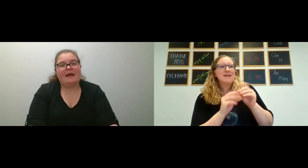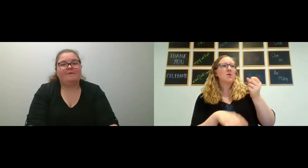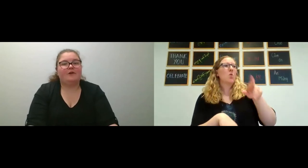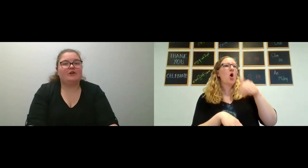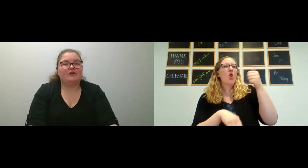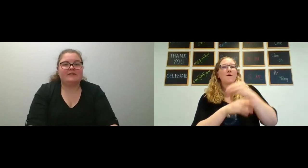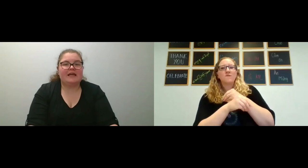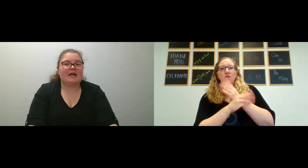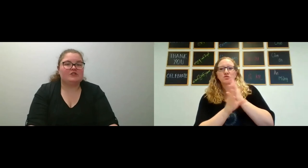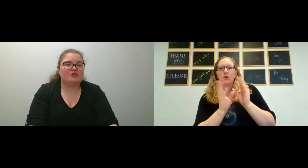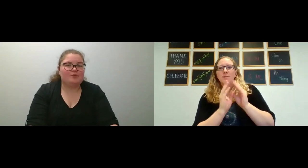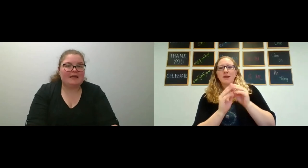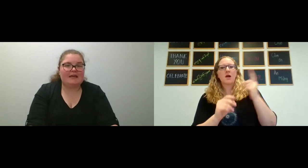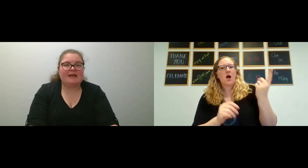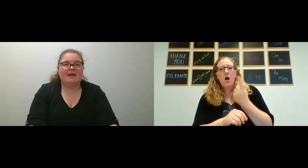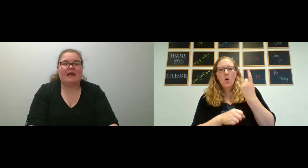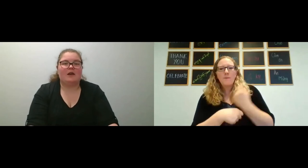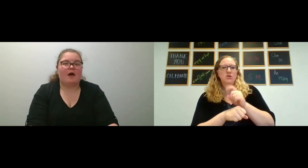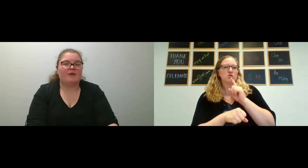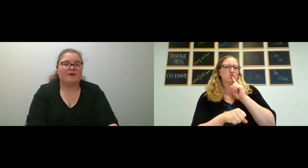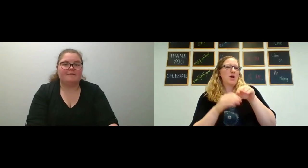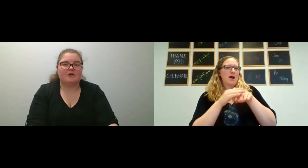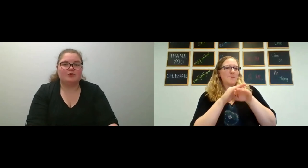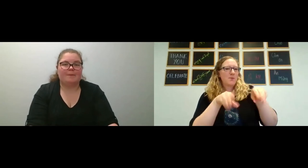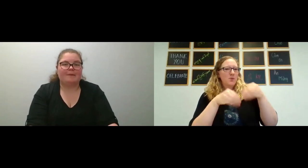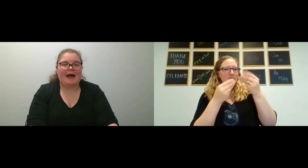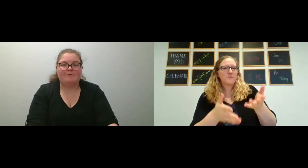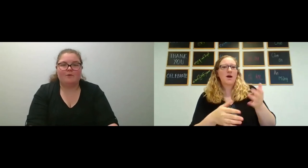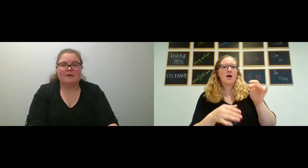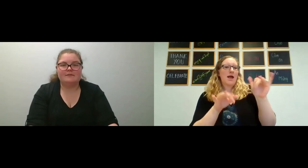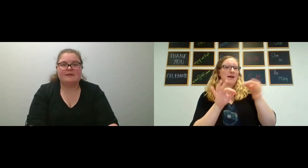If you're using a Zoom meeting and other virtual platforms,